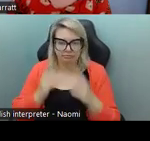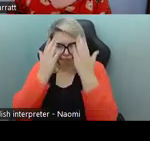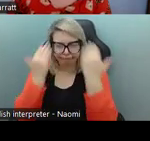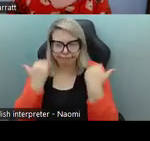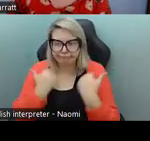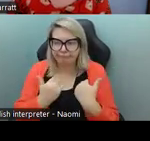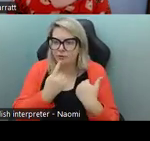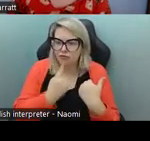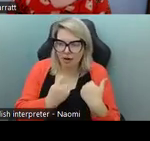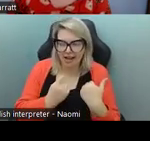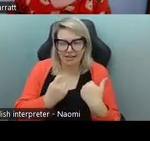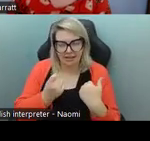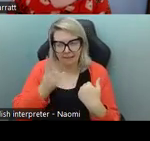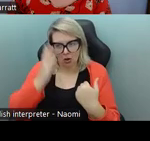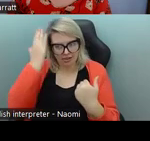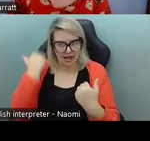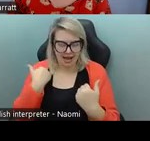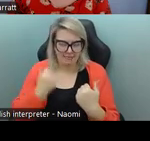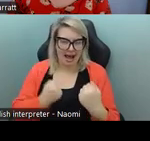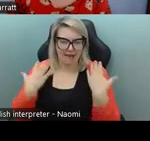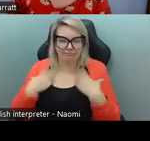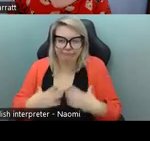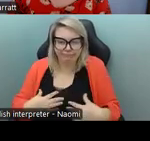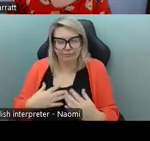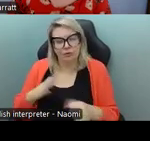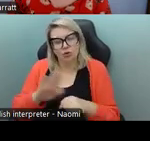Today I'm wearing a dark green shirt with moths and butterflies on it.